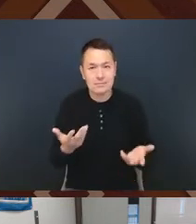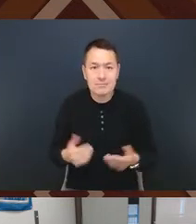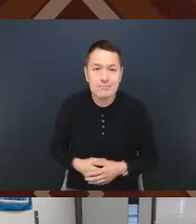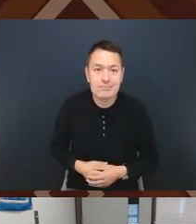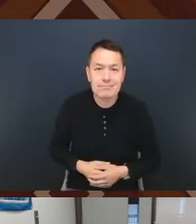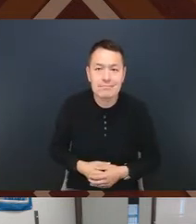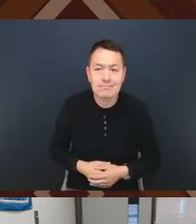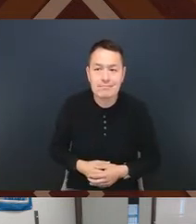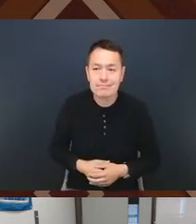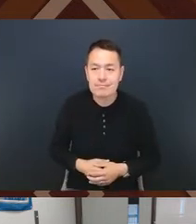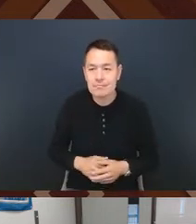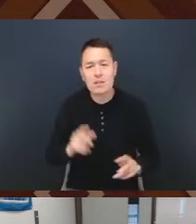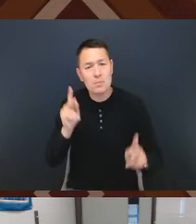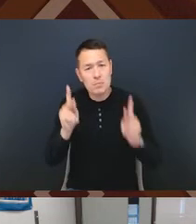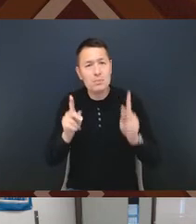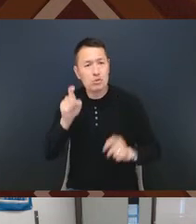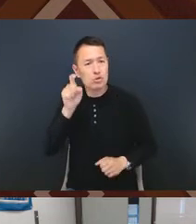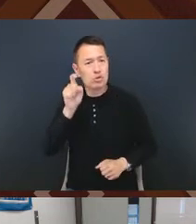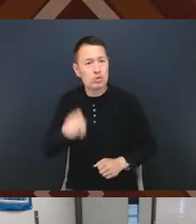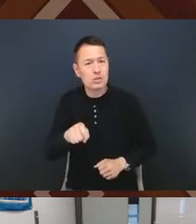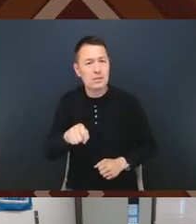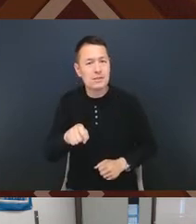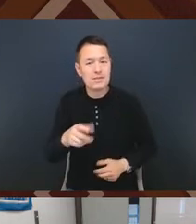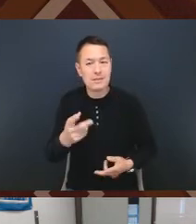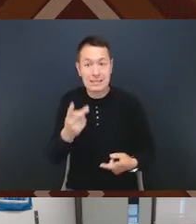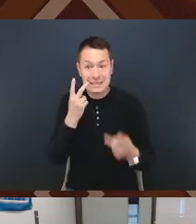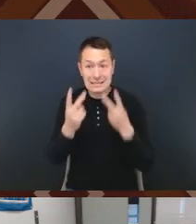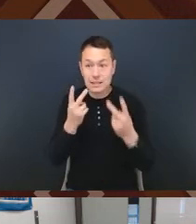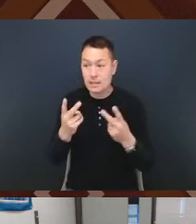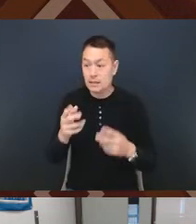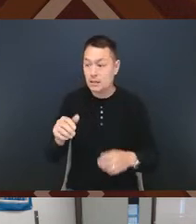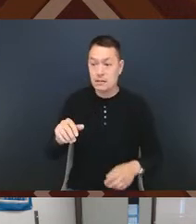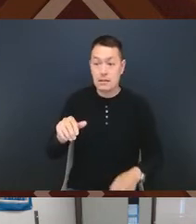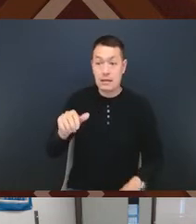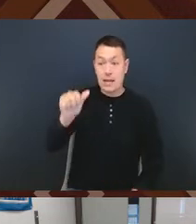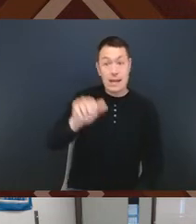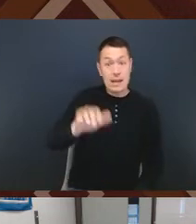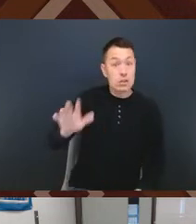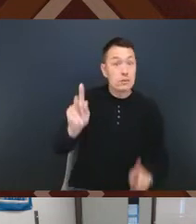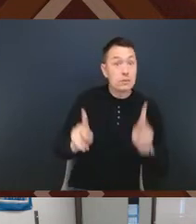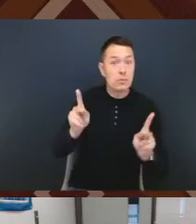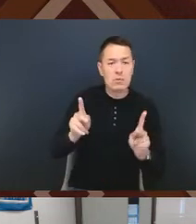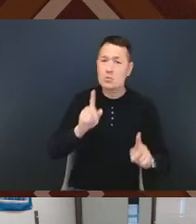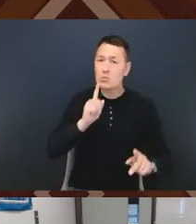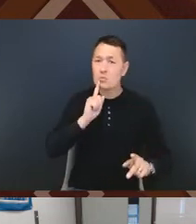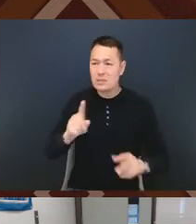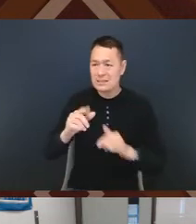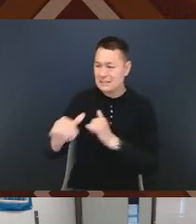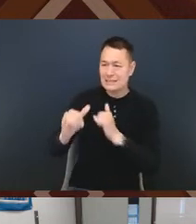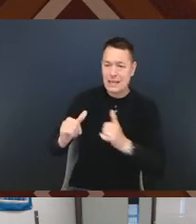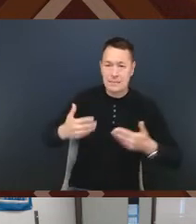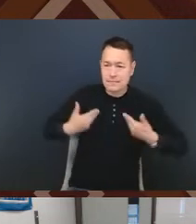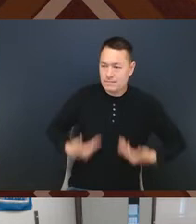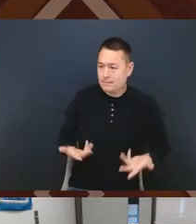People should see Asian people is the same as themselves type of thing.